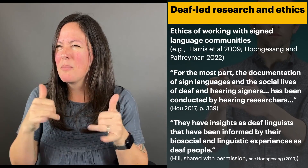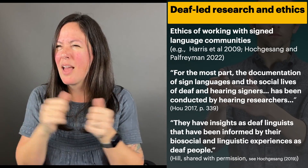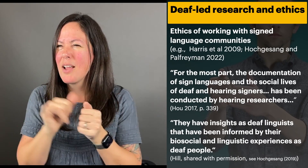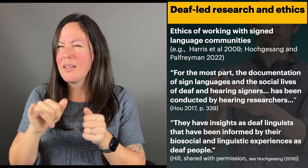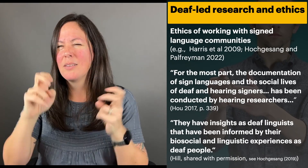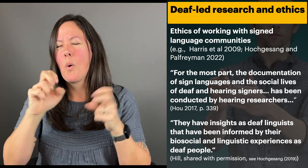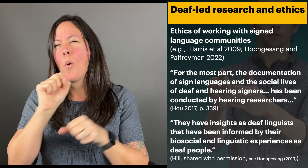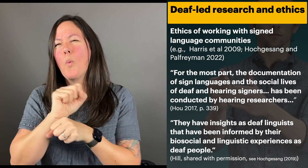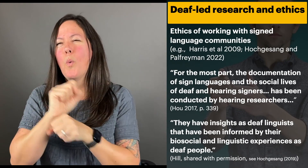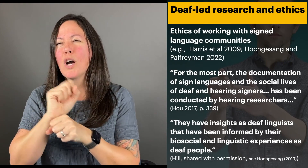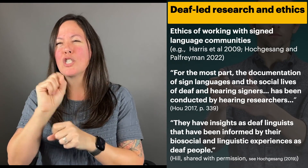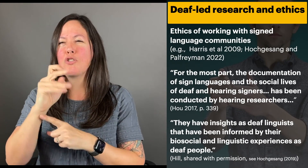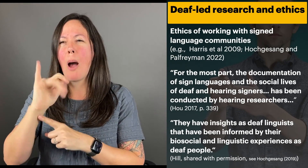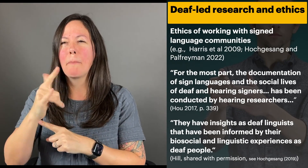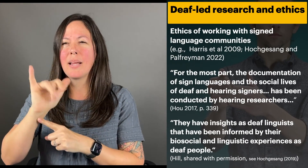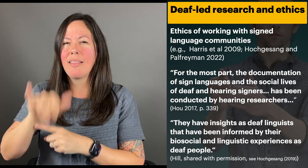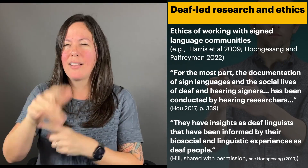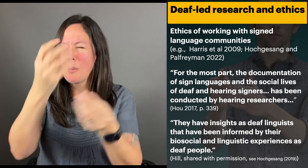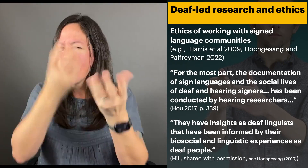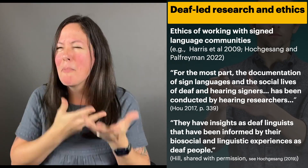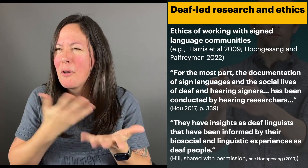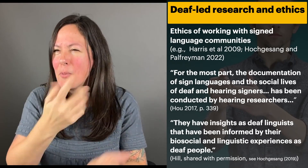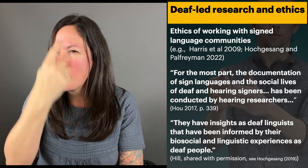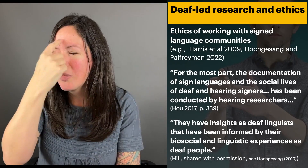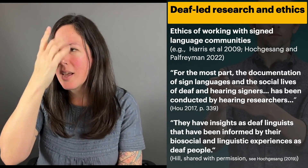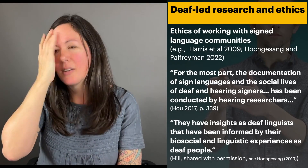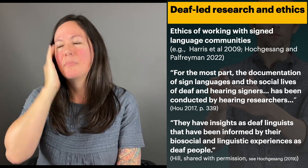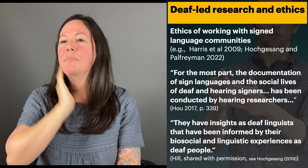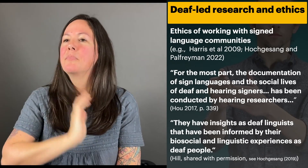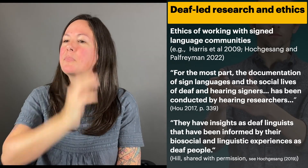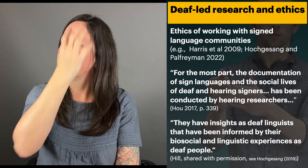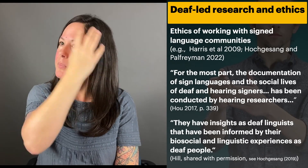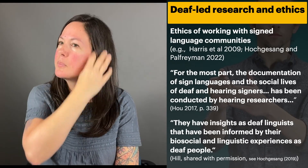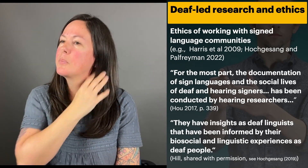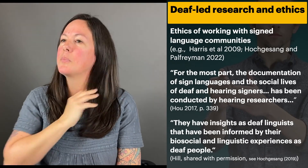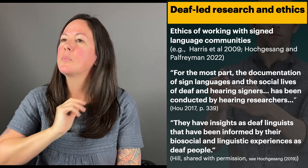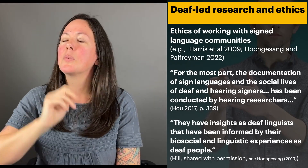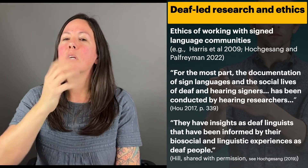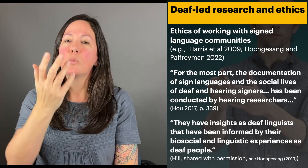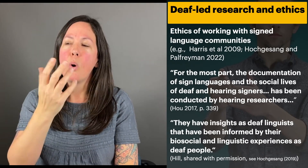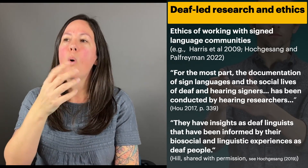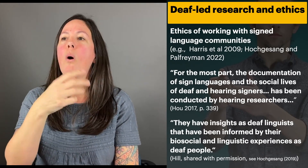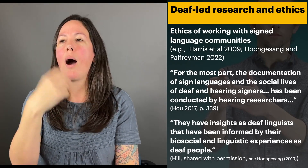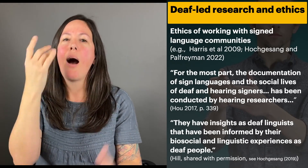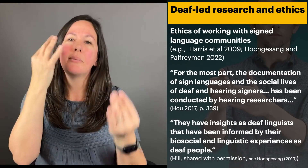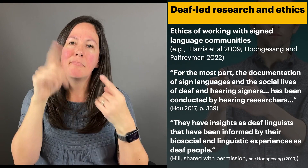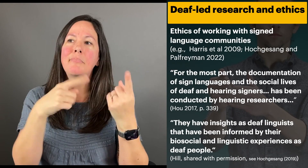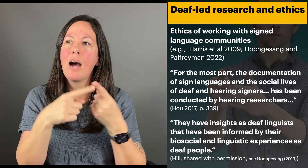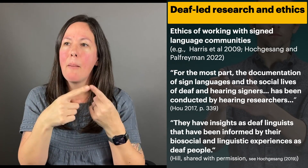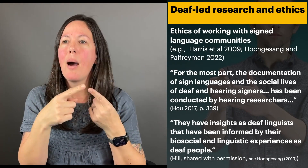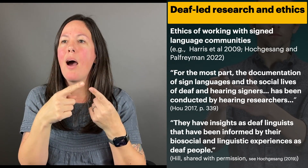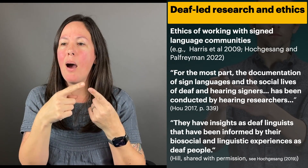way and I'm not sure how to sign that or say that clearly what I mean by doing something the ASL way I'm still kind of